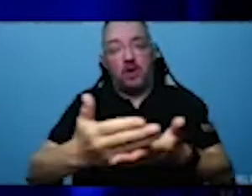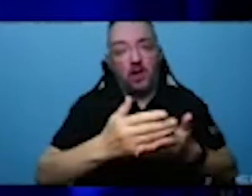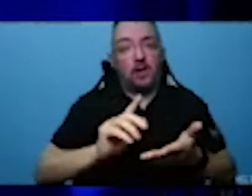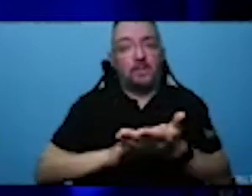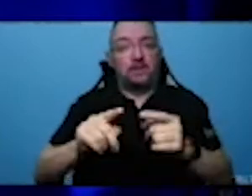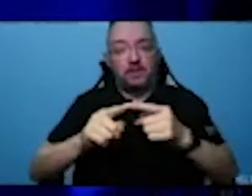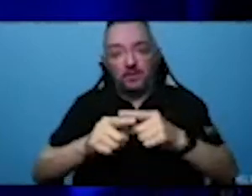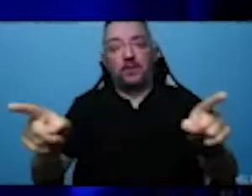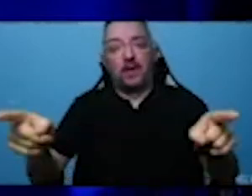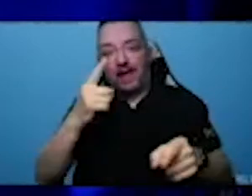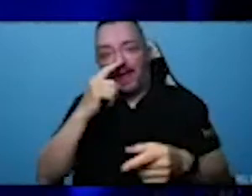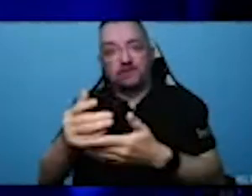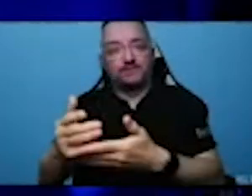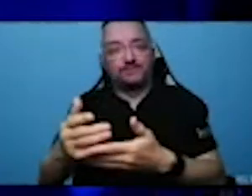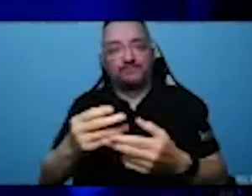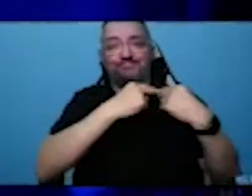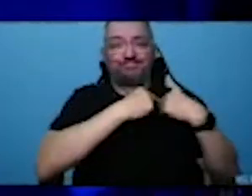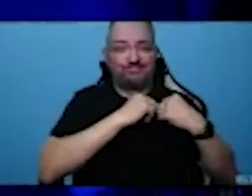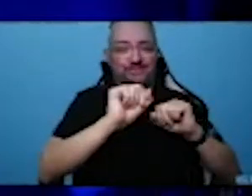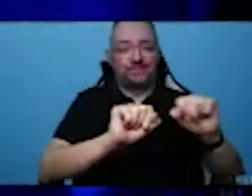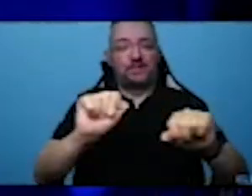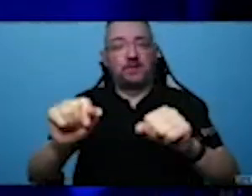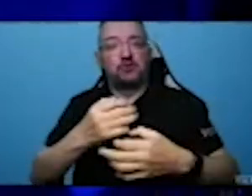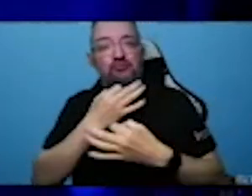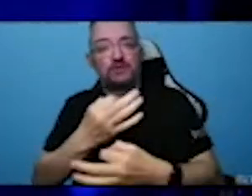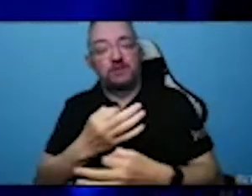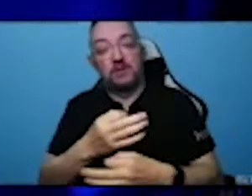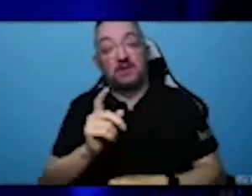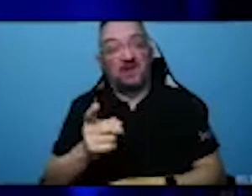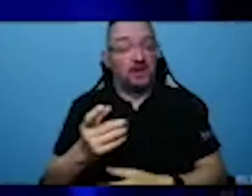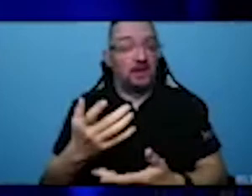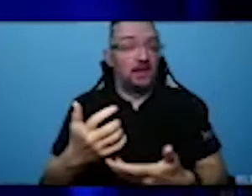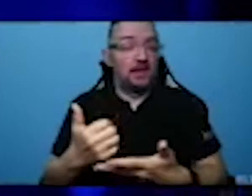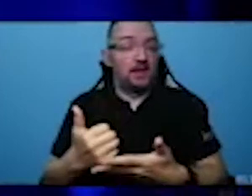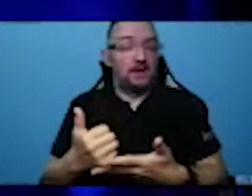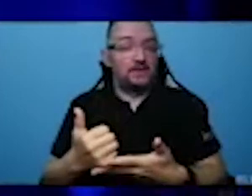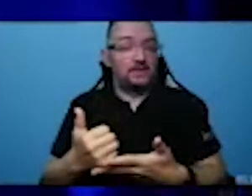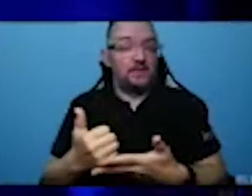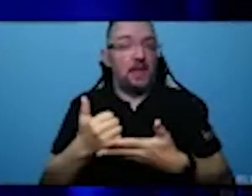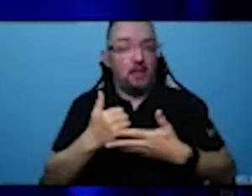And that actually will help us to, to counter one of the other things that we